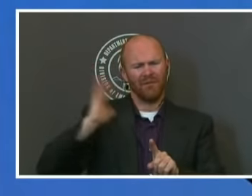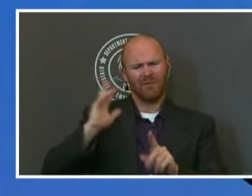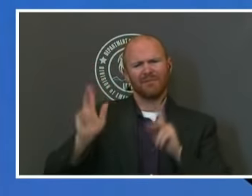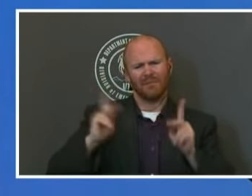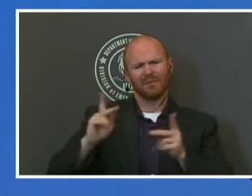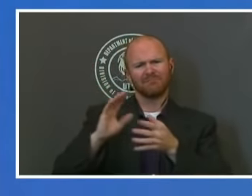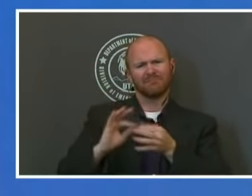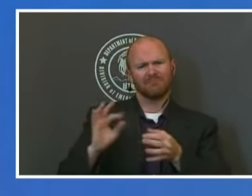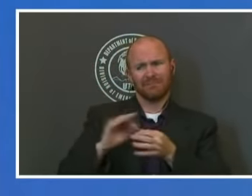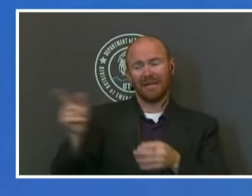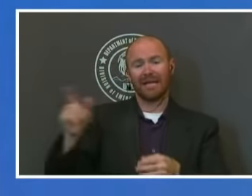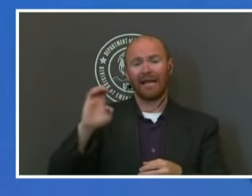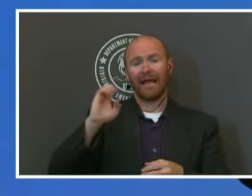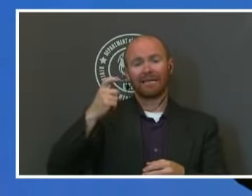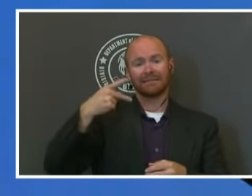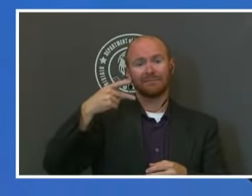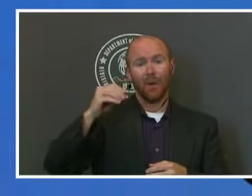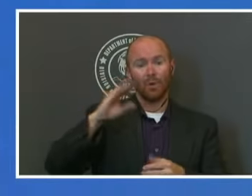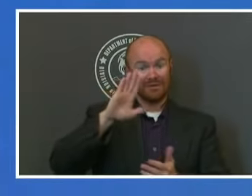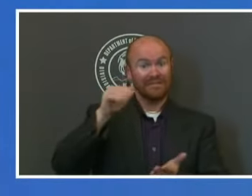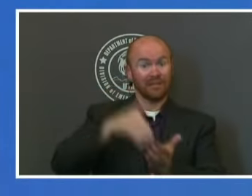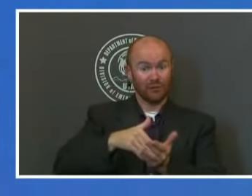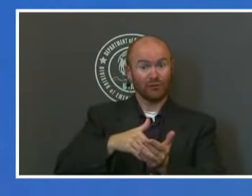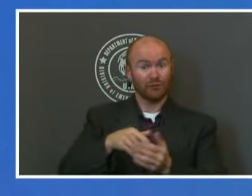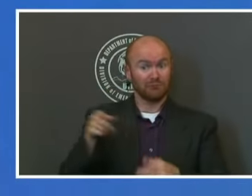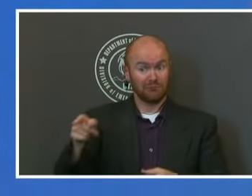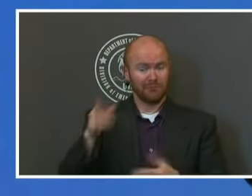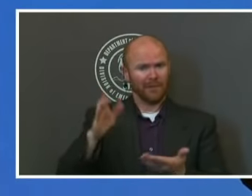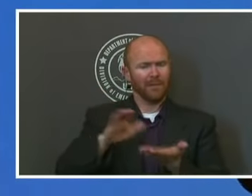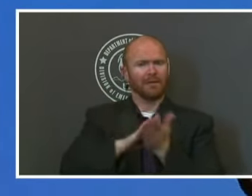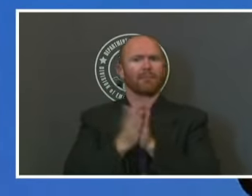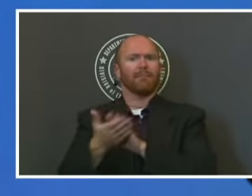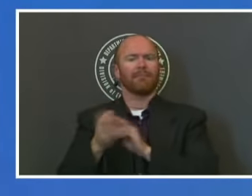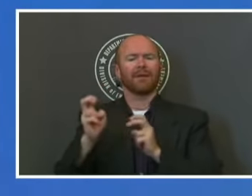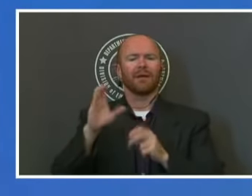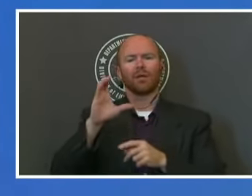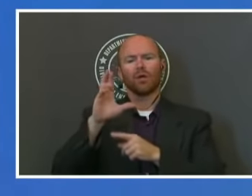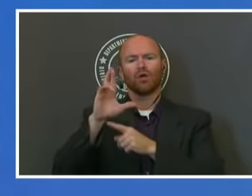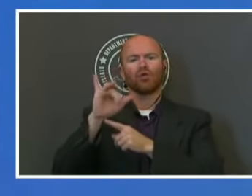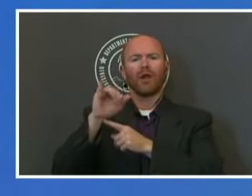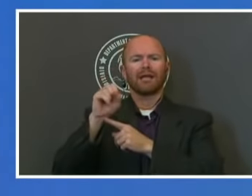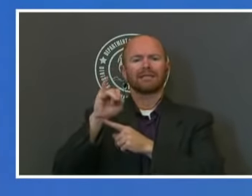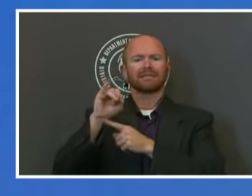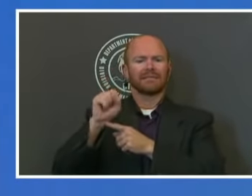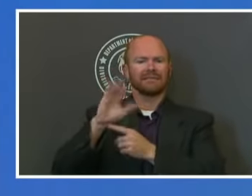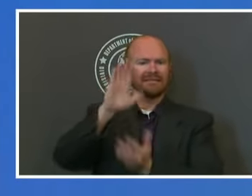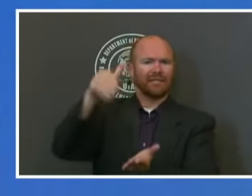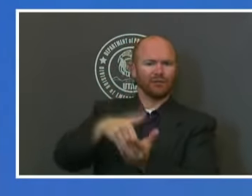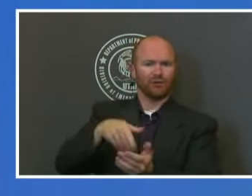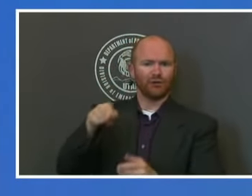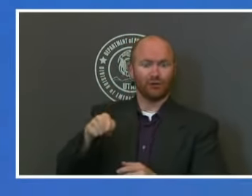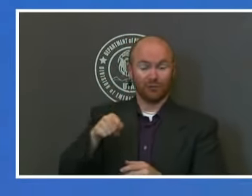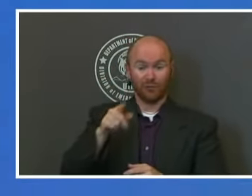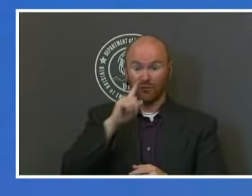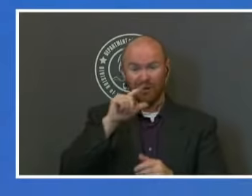here in northern Utah being an option should we go over